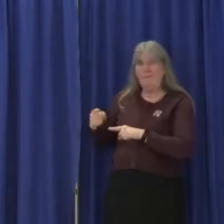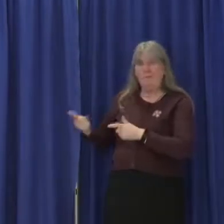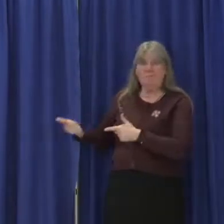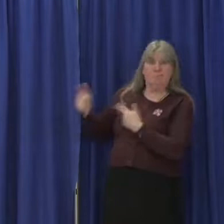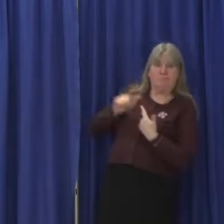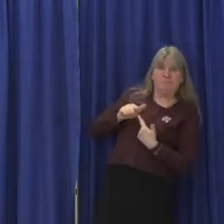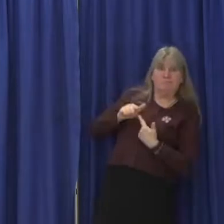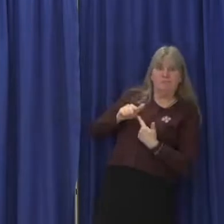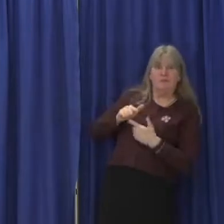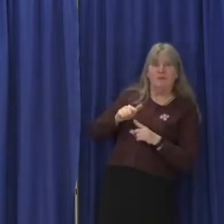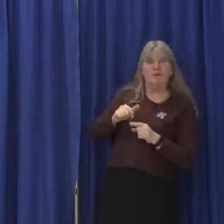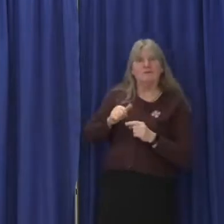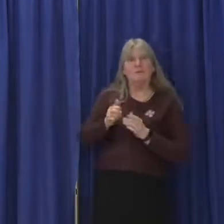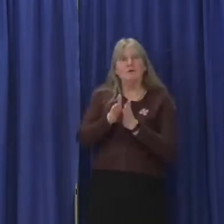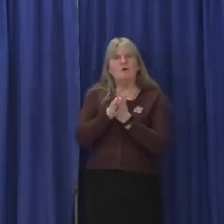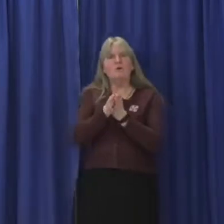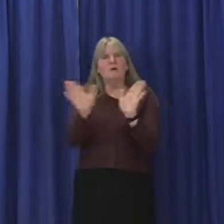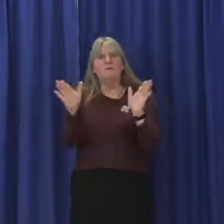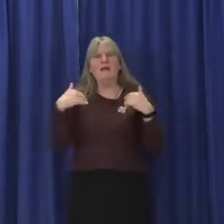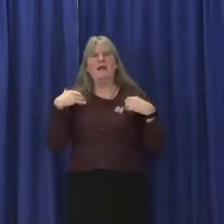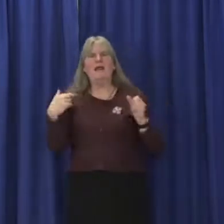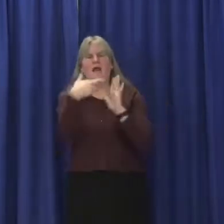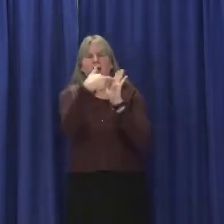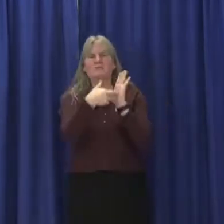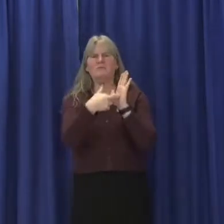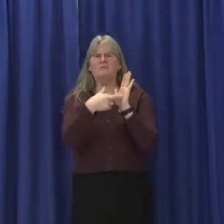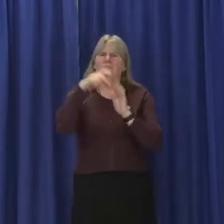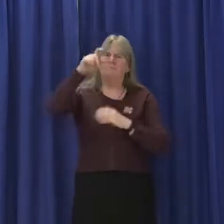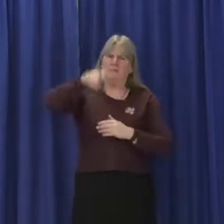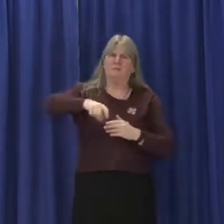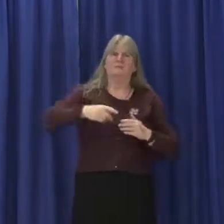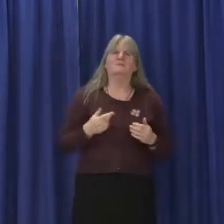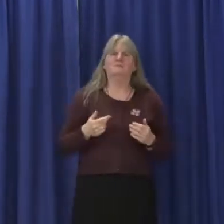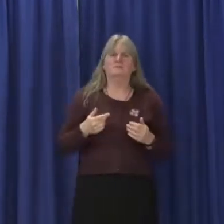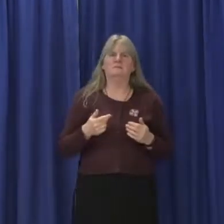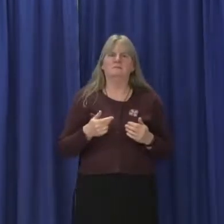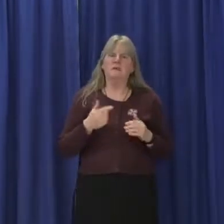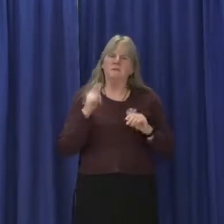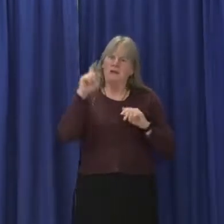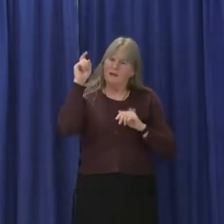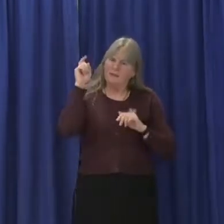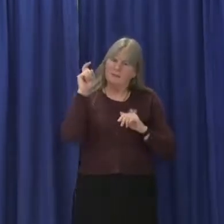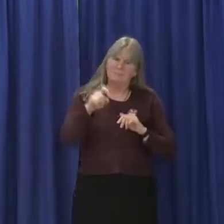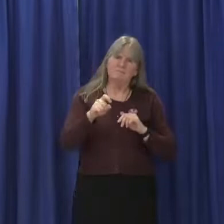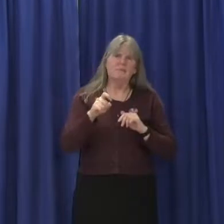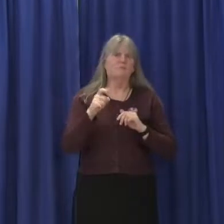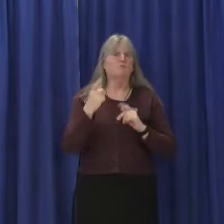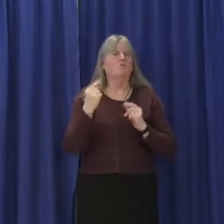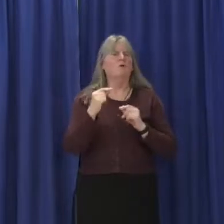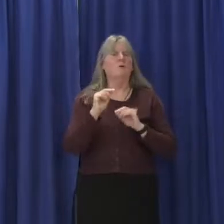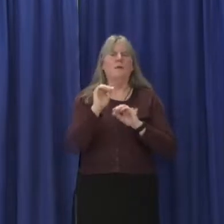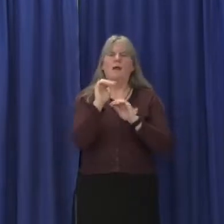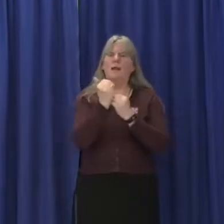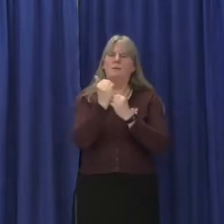These new public health measures are necessary. They're necessary to limit the strain on our healthcare system, and to prevent it from